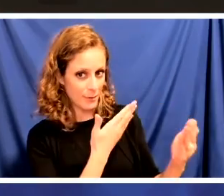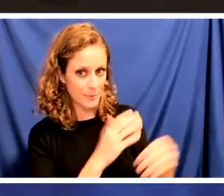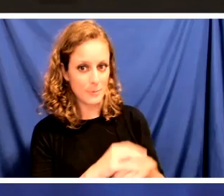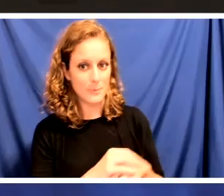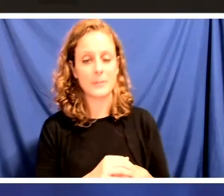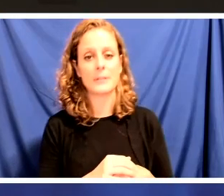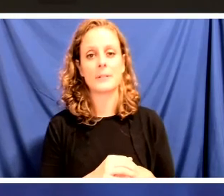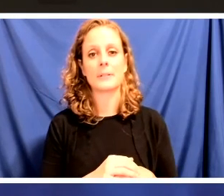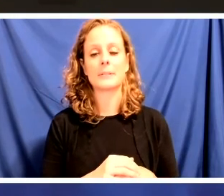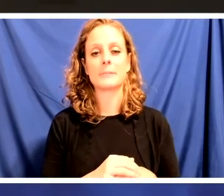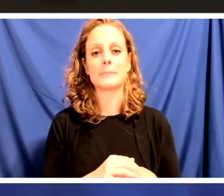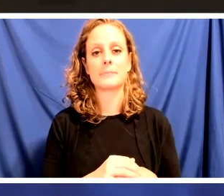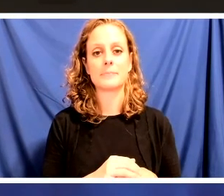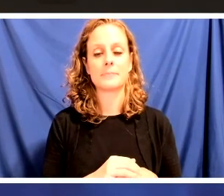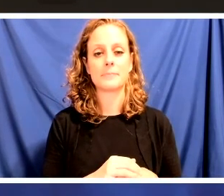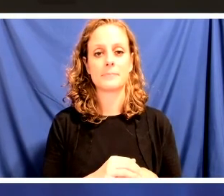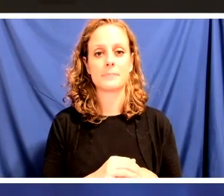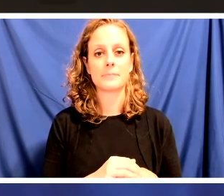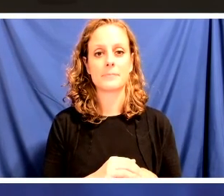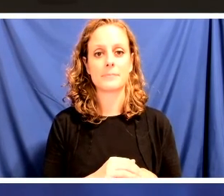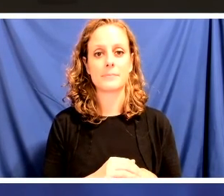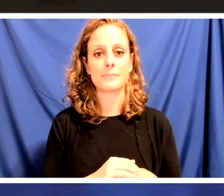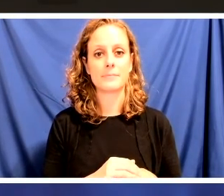SacGov: Added to the conversation tonight with very questions.